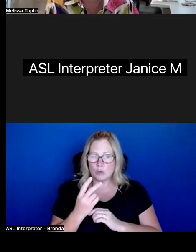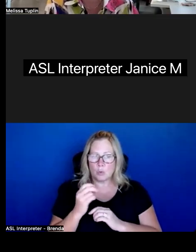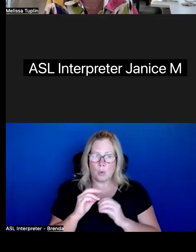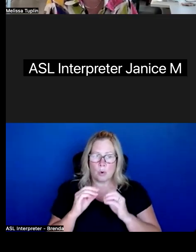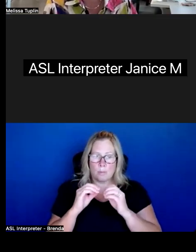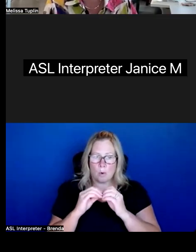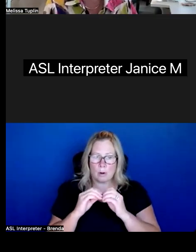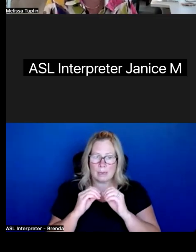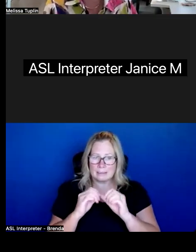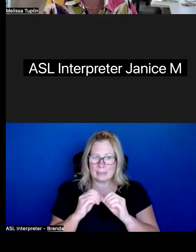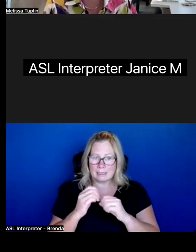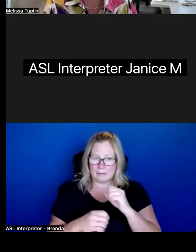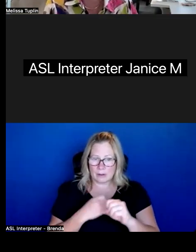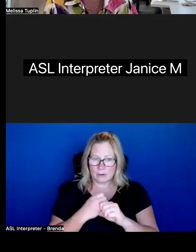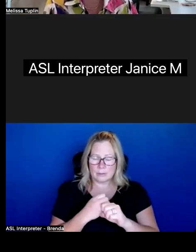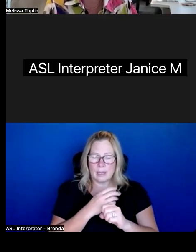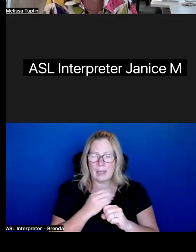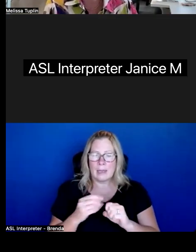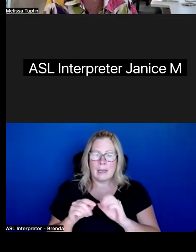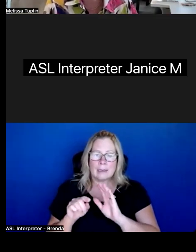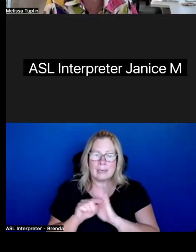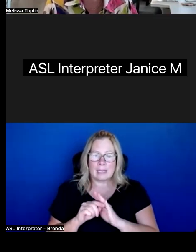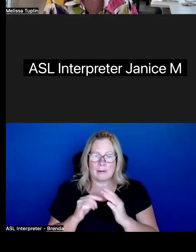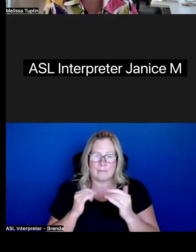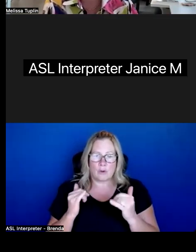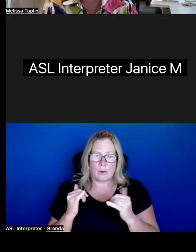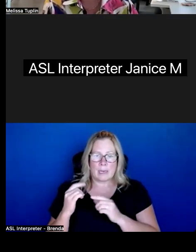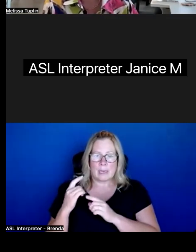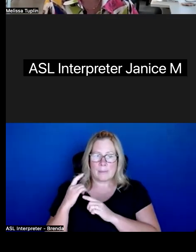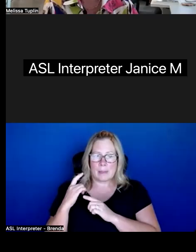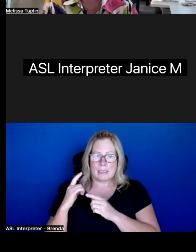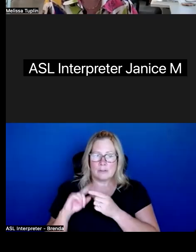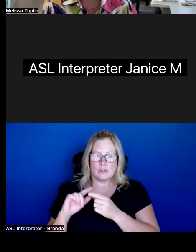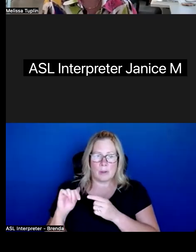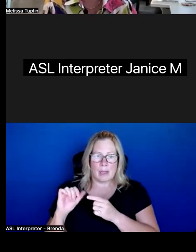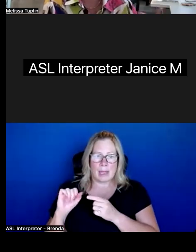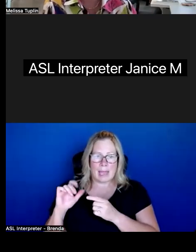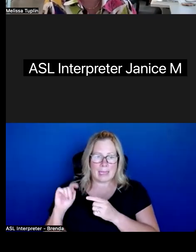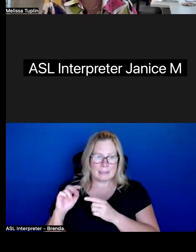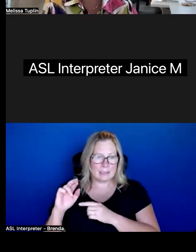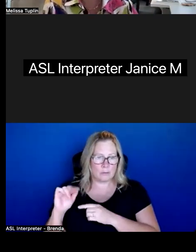and a negative current liabilities to assets ratio. This streamlining